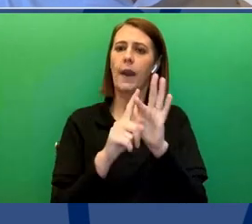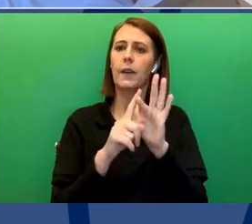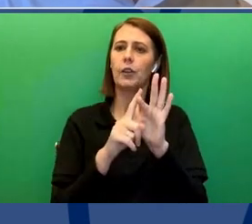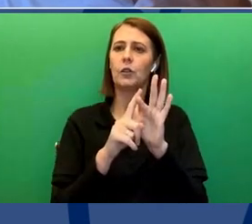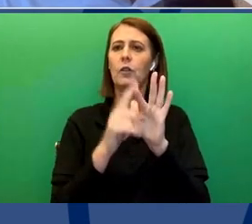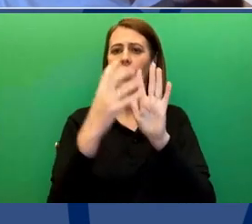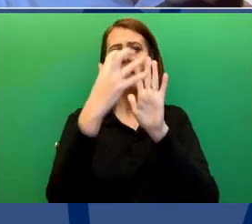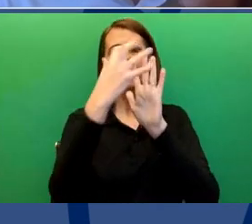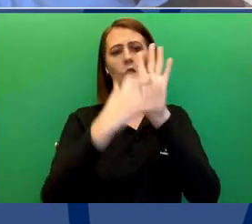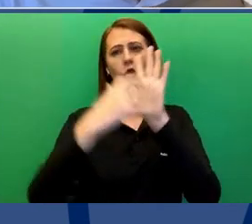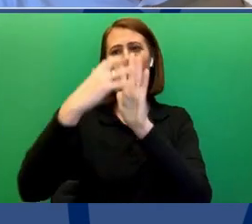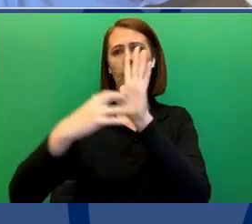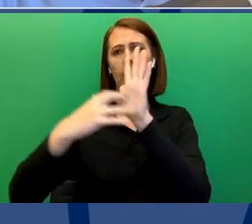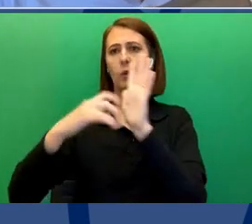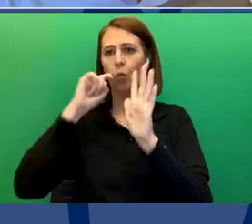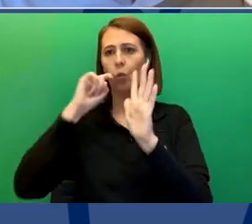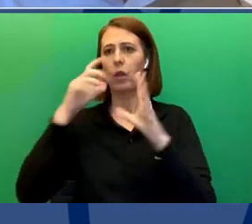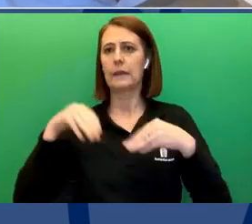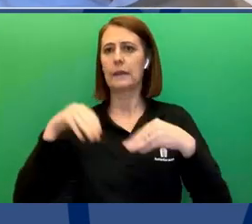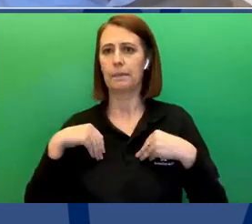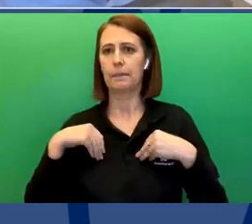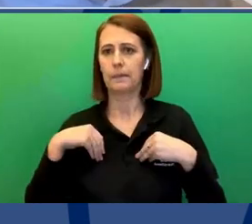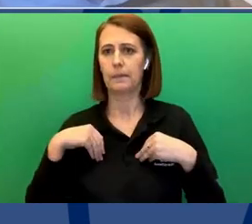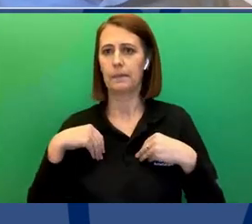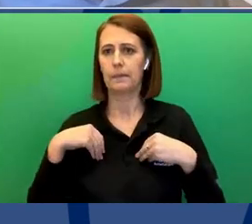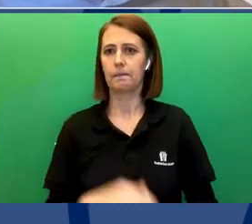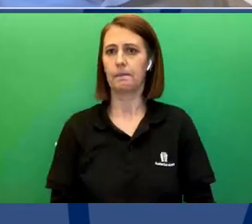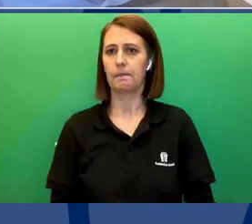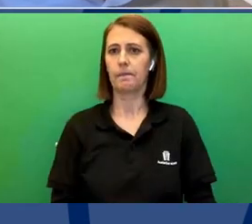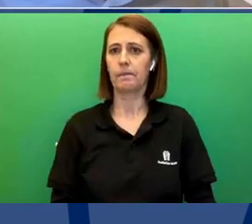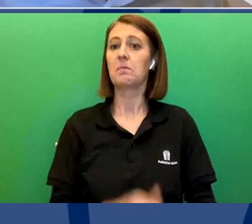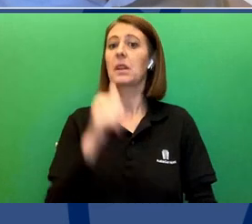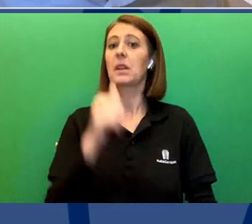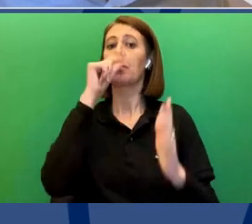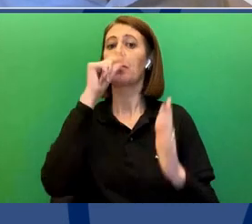we will accept, and that includes a letter from an accountant, a Business Activity Statement,